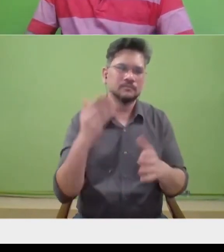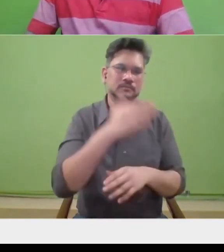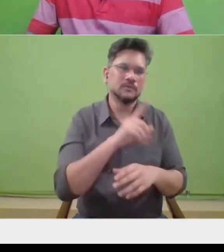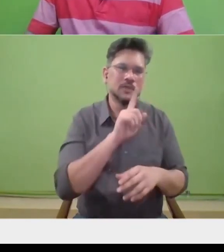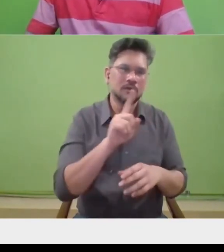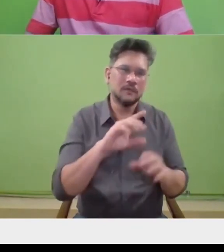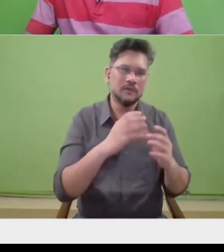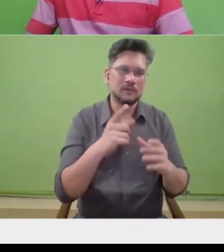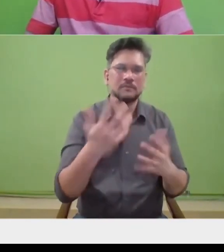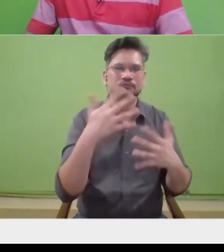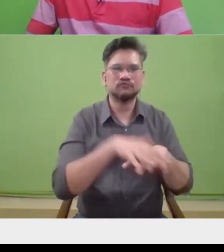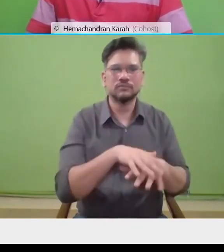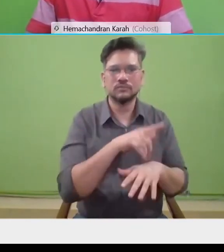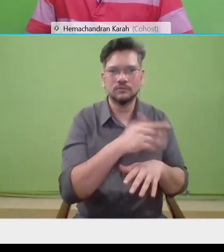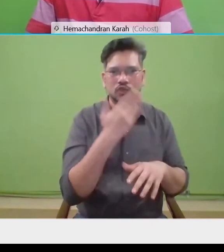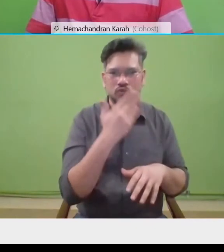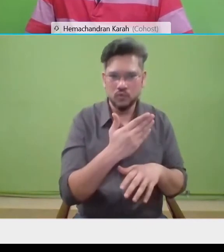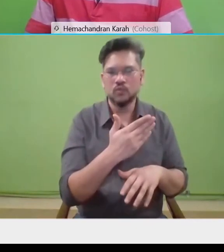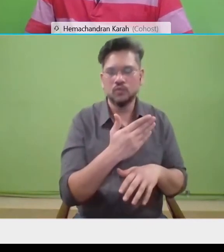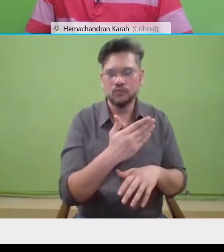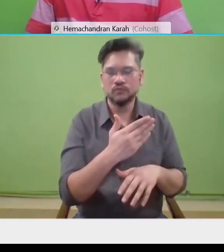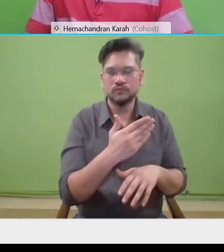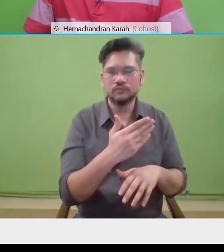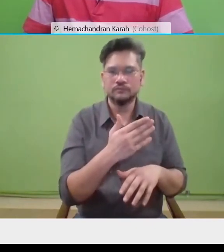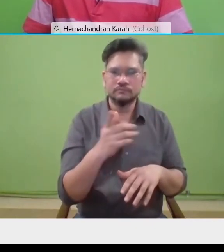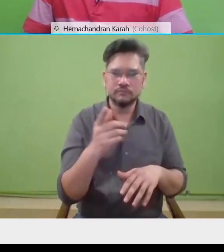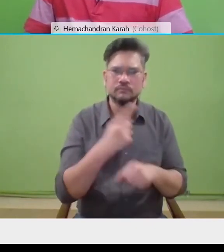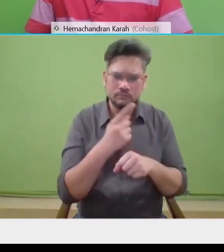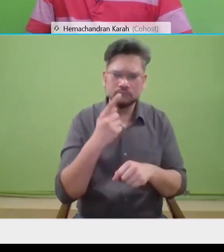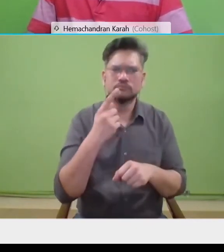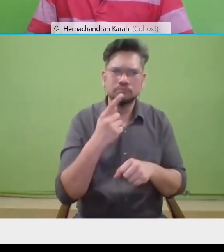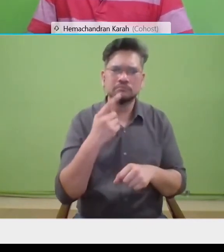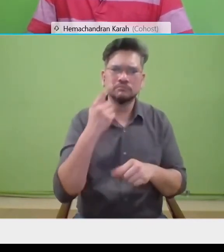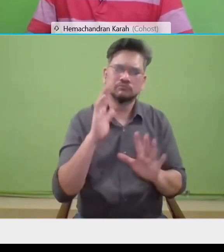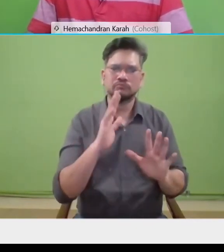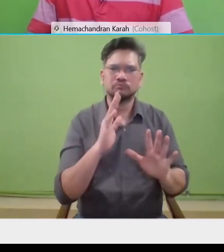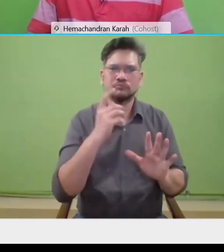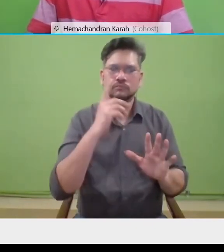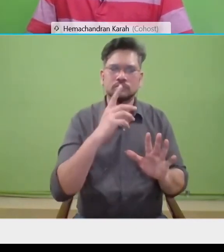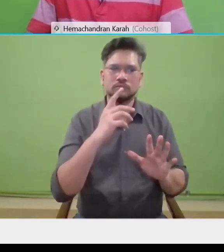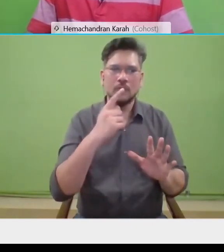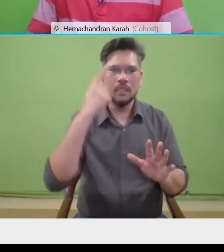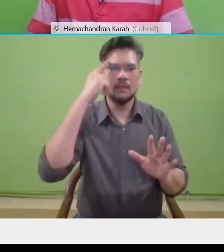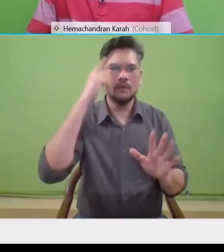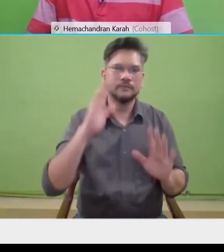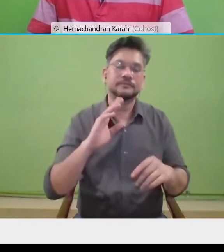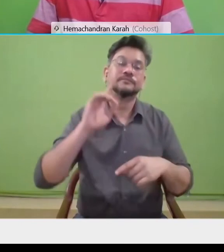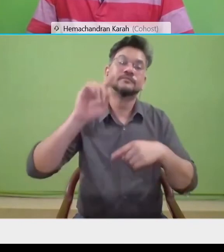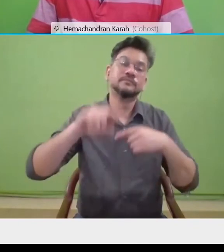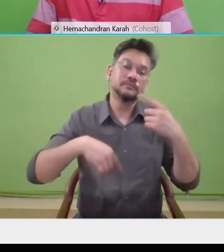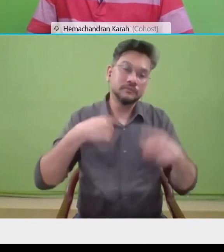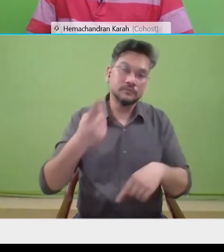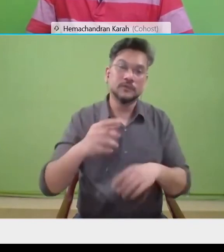then in the next class onwards he started articulating what he was writing on the blackboard